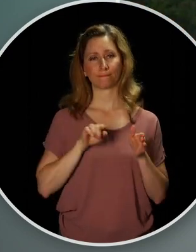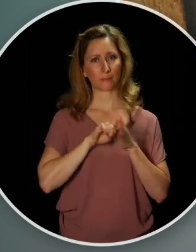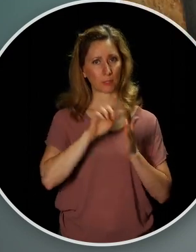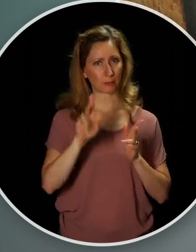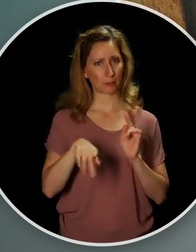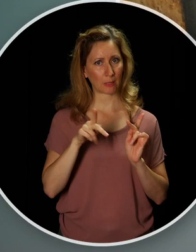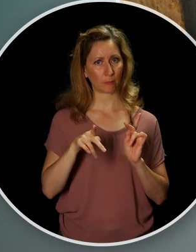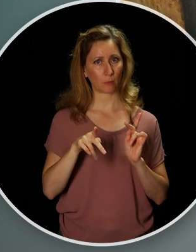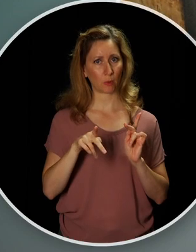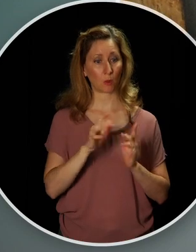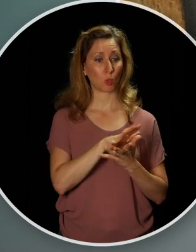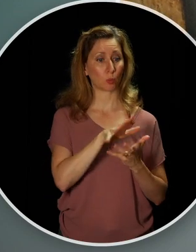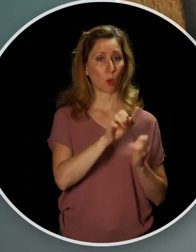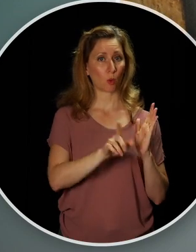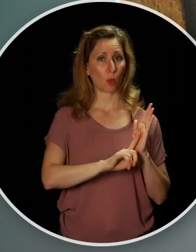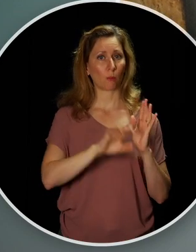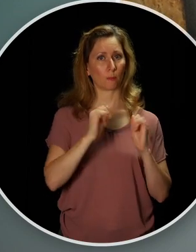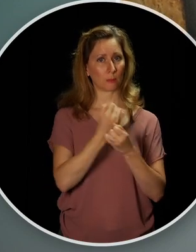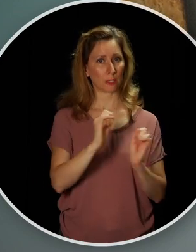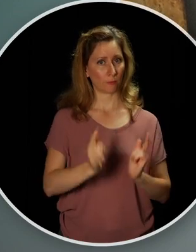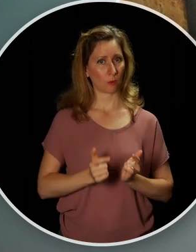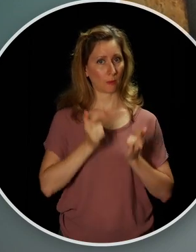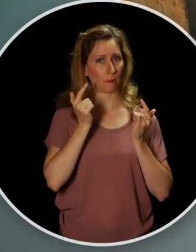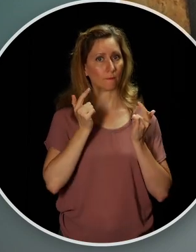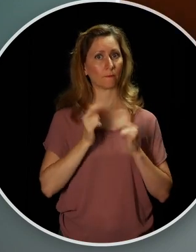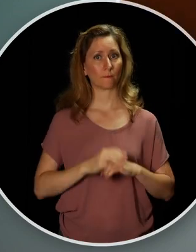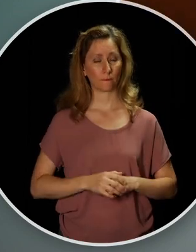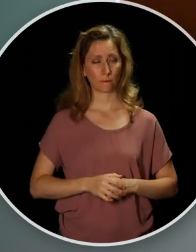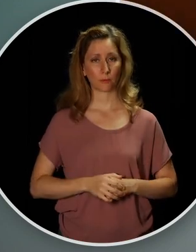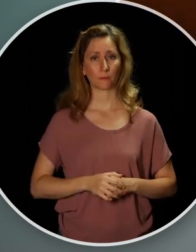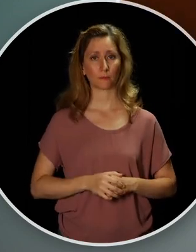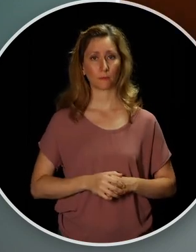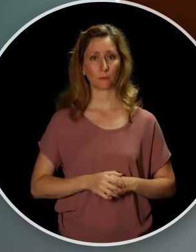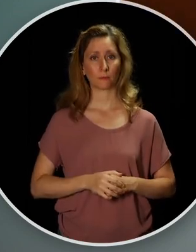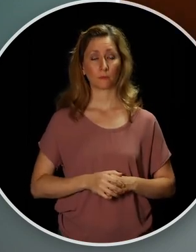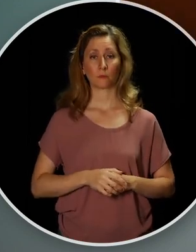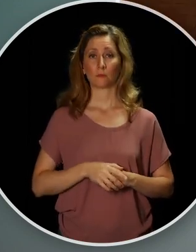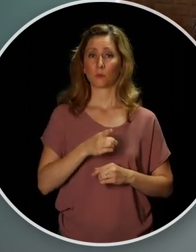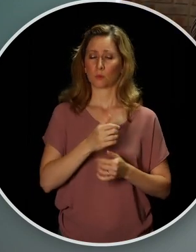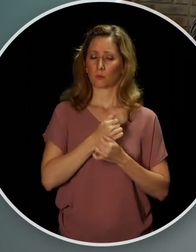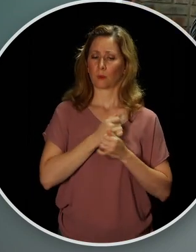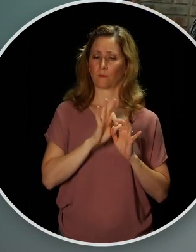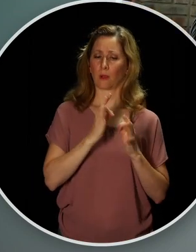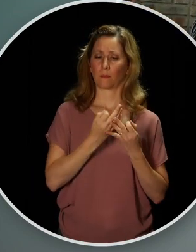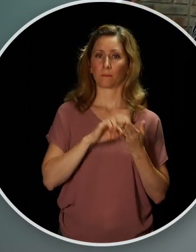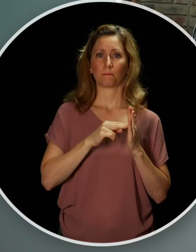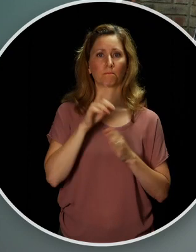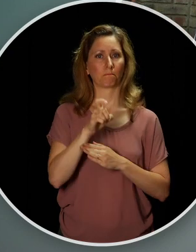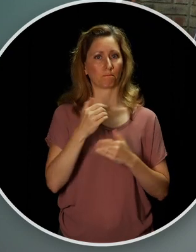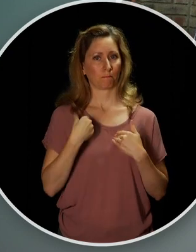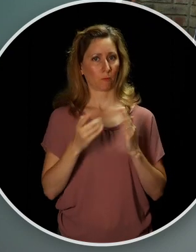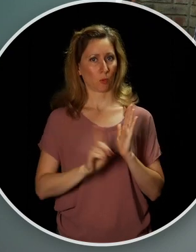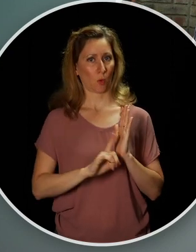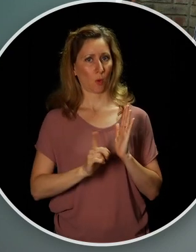Smoke alarms can save your life. Where there is love, there are smoke alarms.